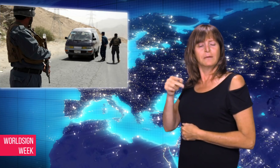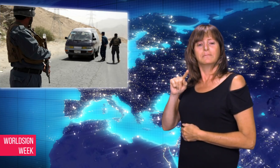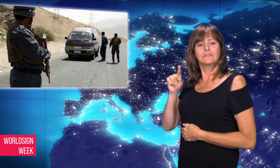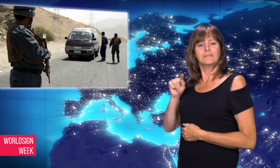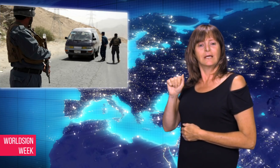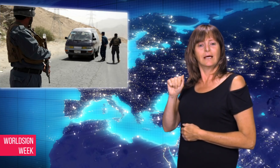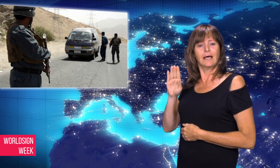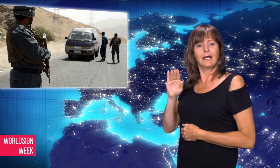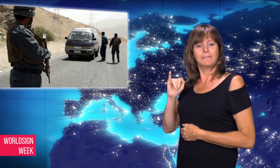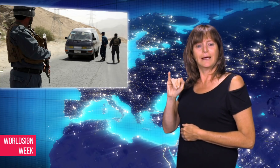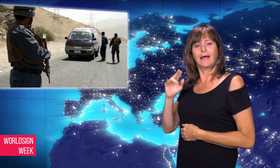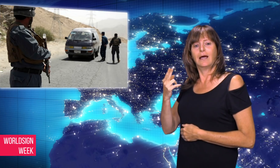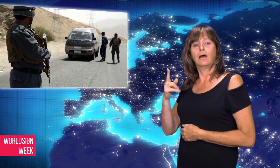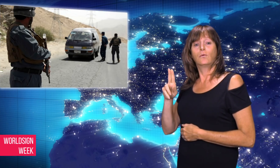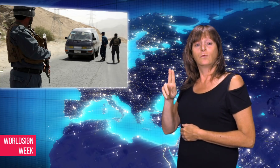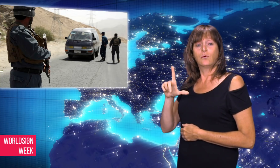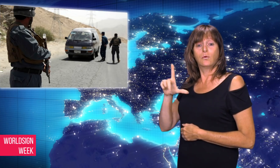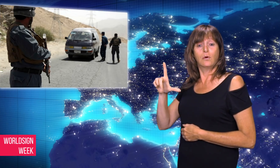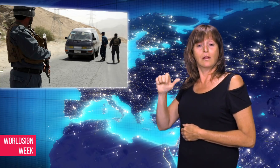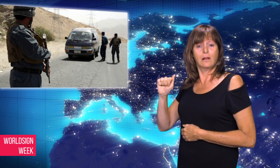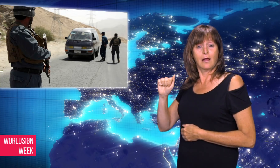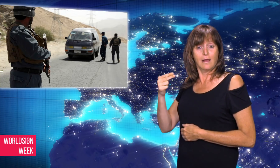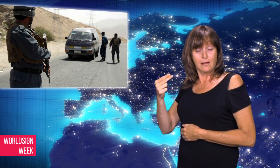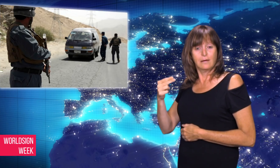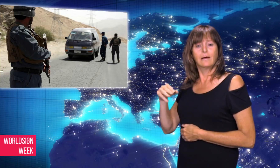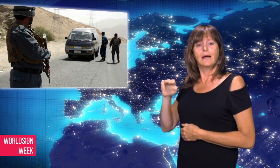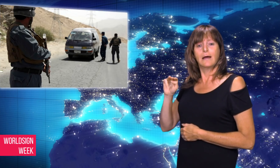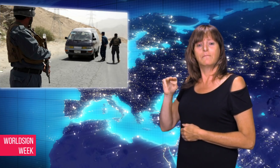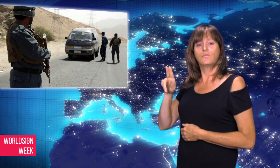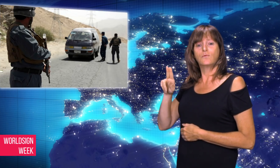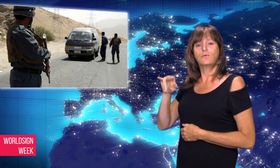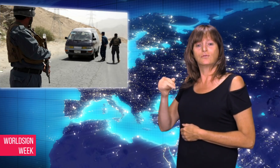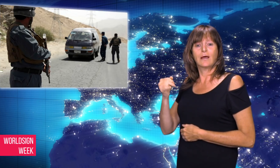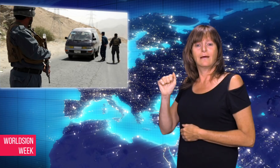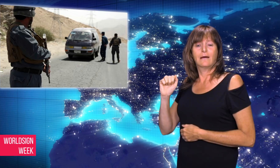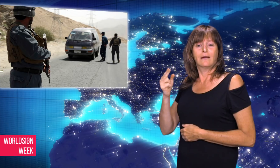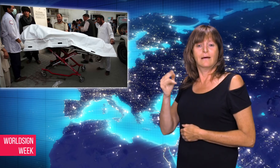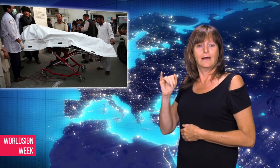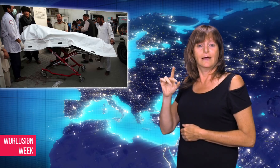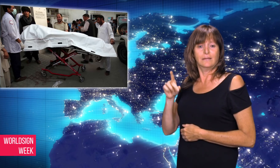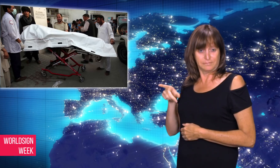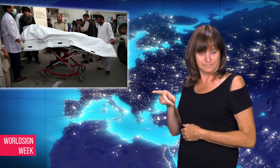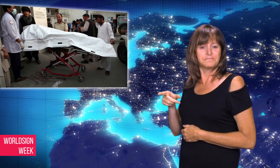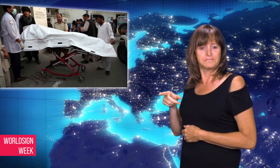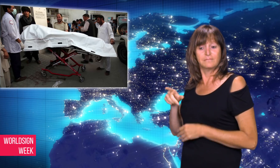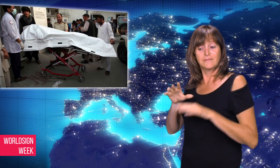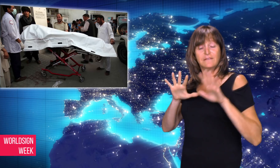military Humvees. No supplies came